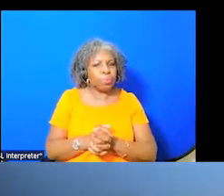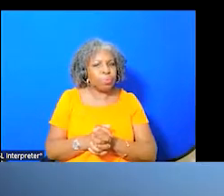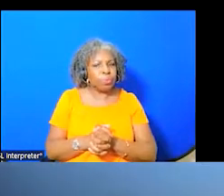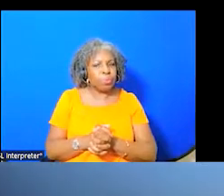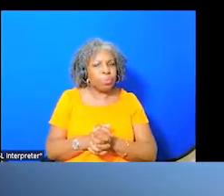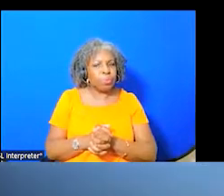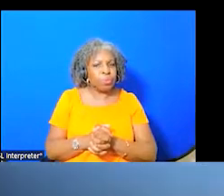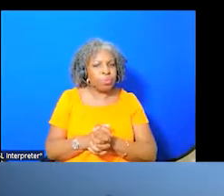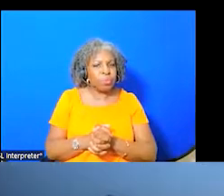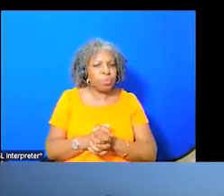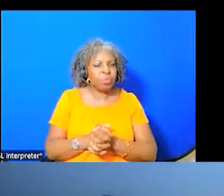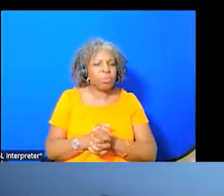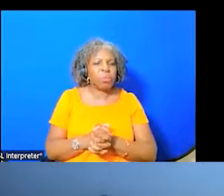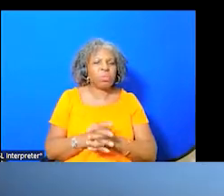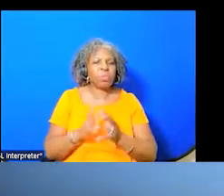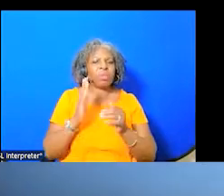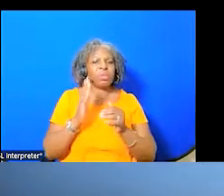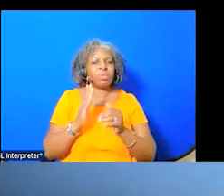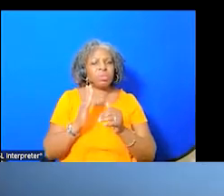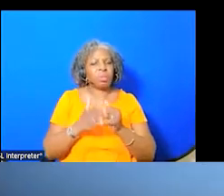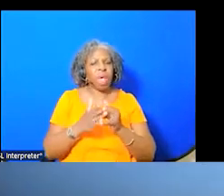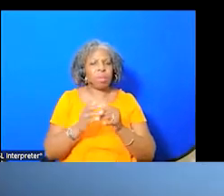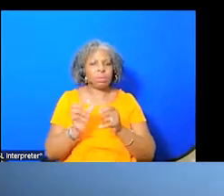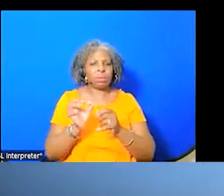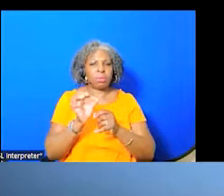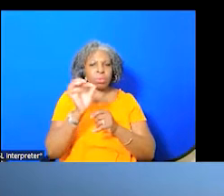The last one, I want to ask you, is about the essence of that project.